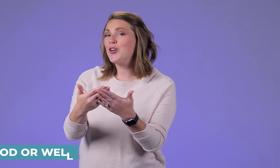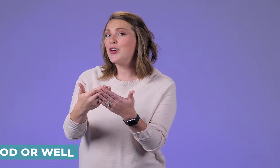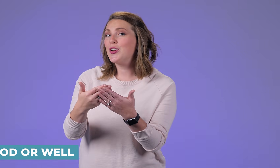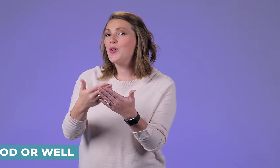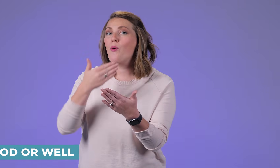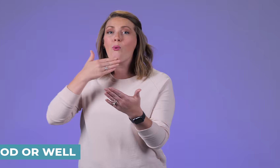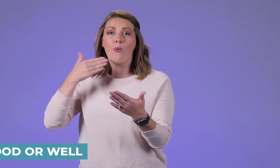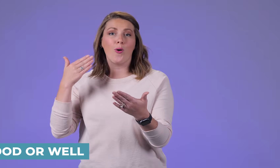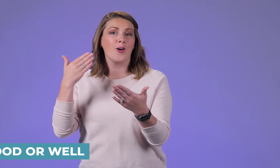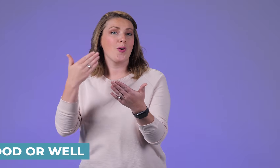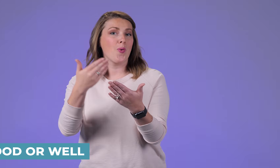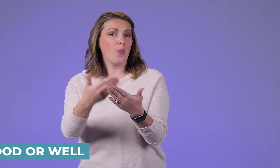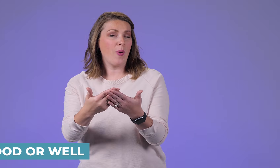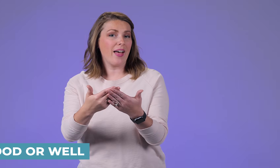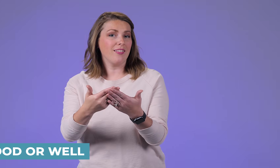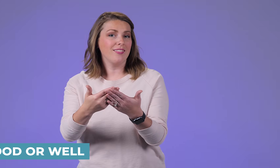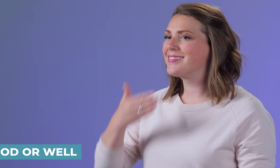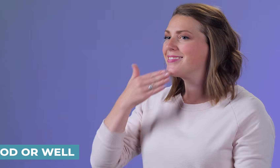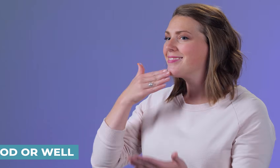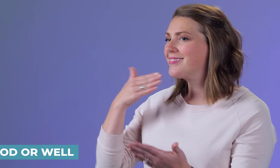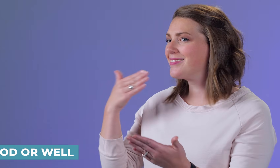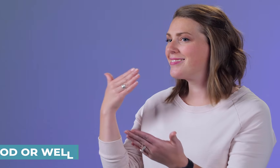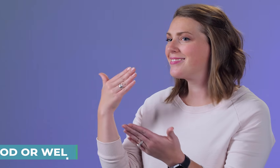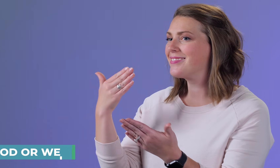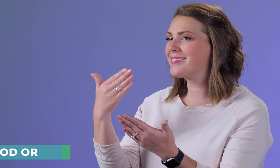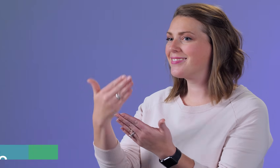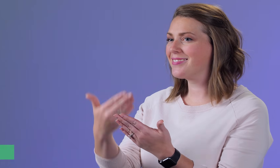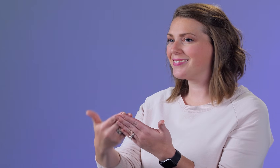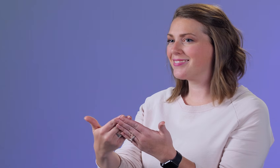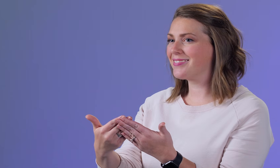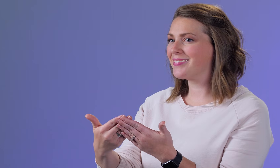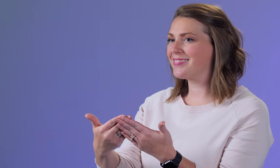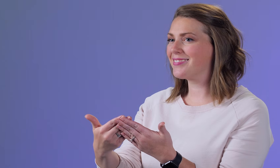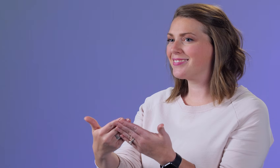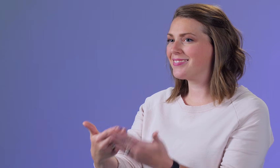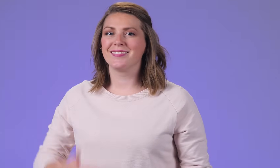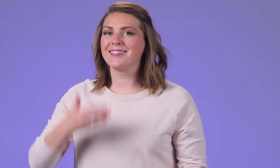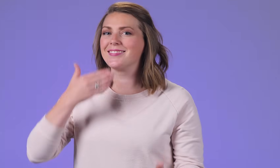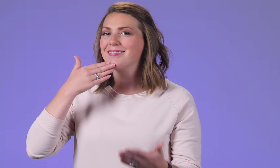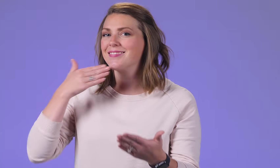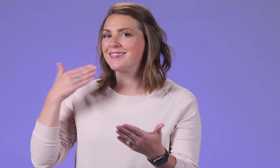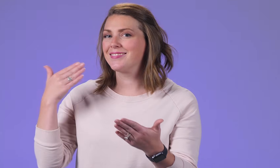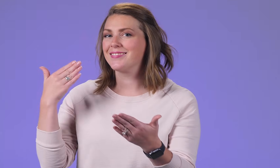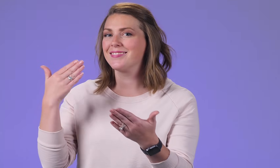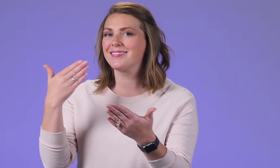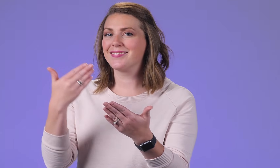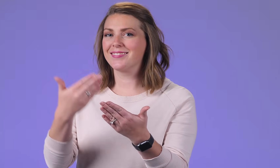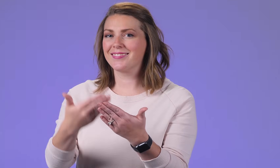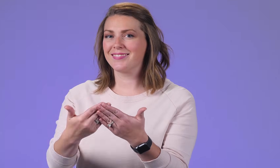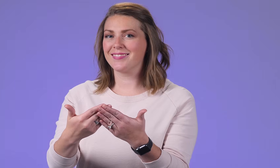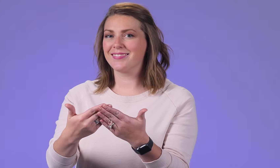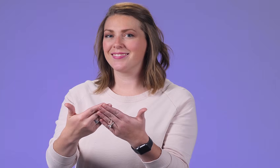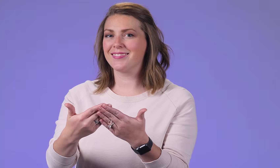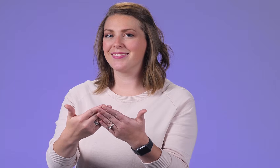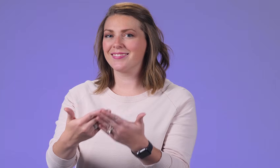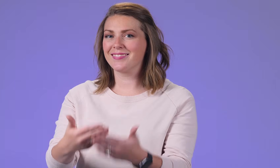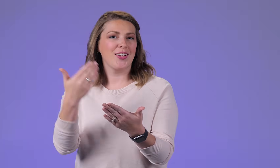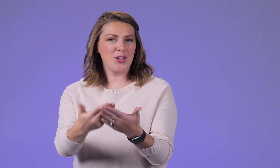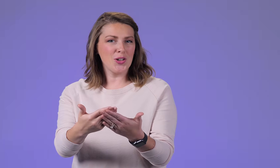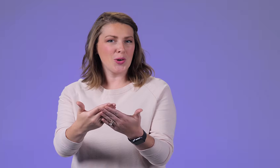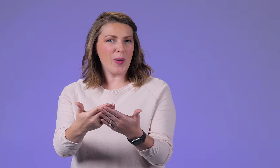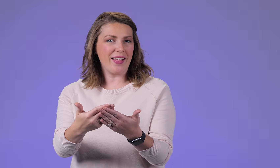'Good or well,' your dominant hand is coming from your chin down to your non-dominant 'good or well.'